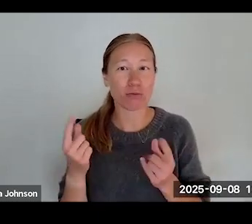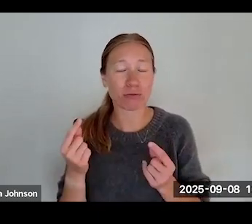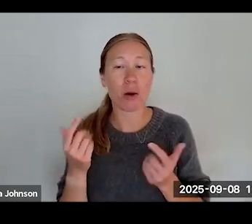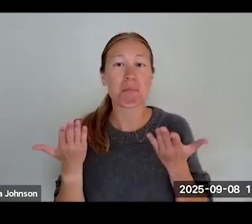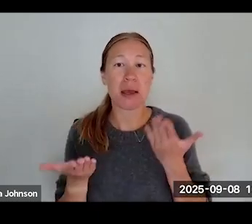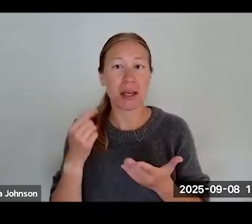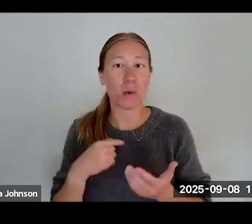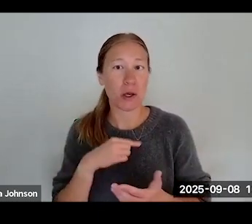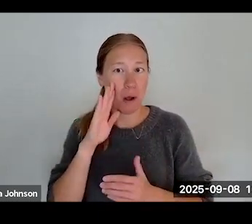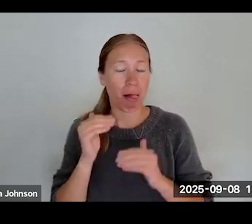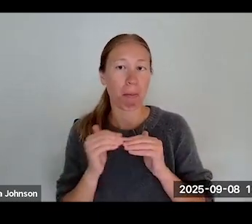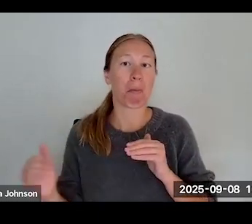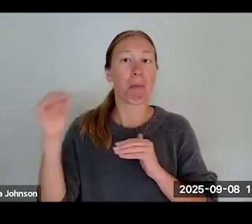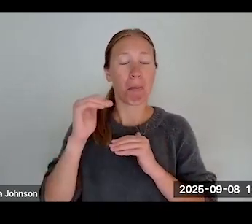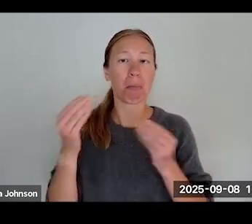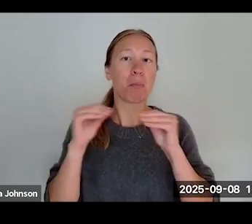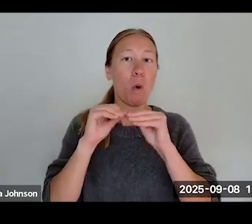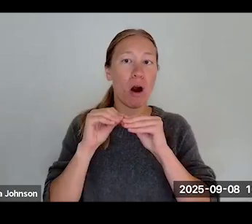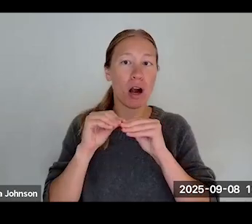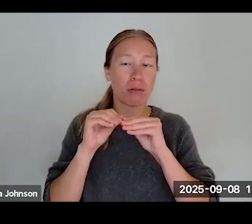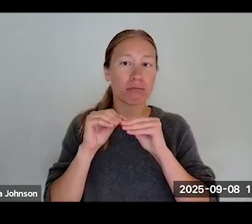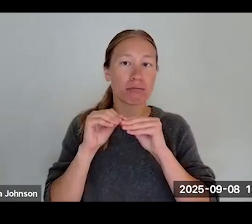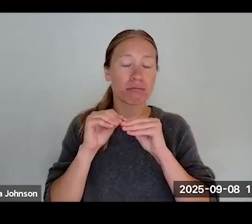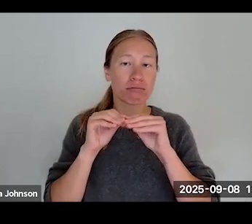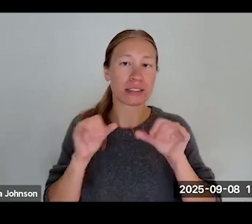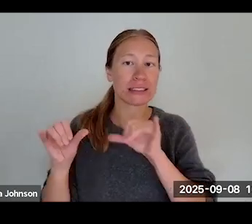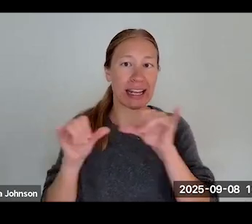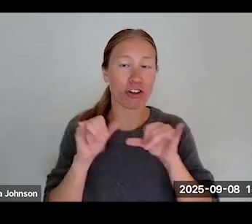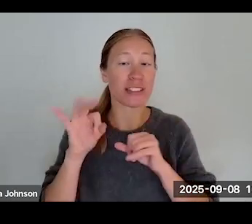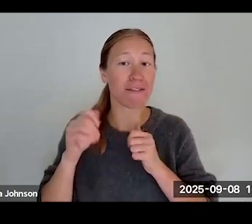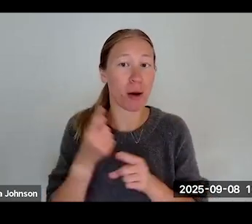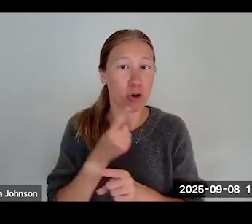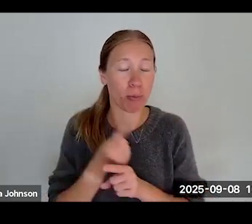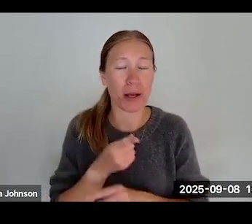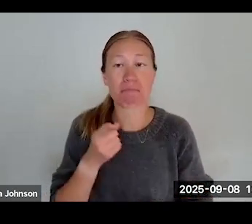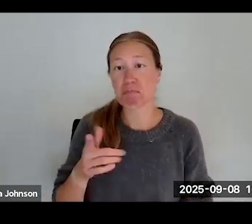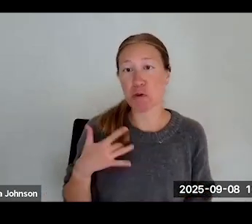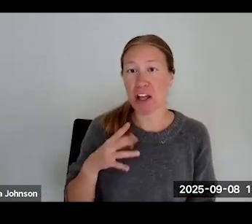or use alternative standards where appropriate. So if you don't think that WCAG 2.1 is the right standard